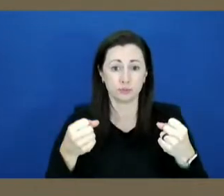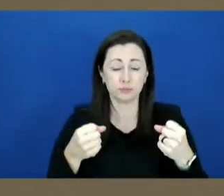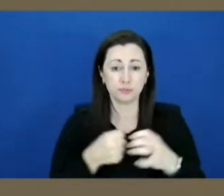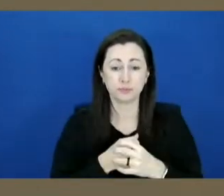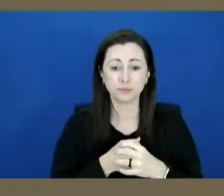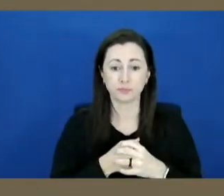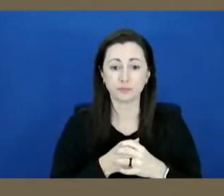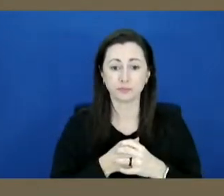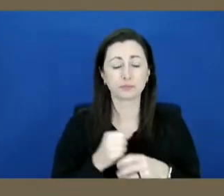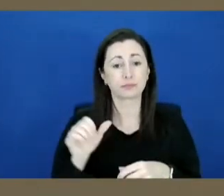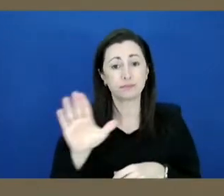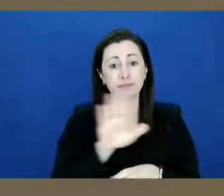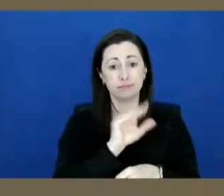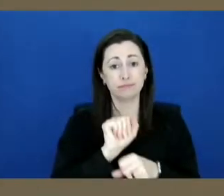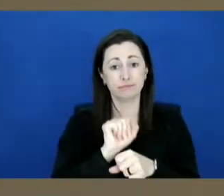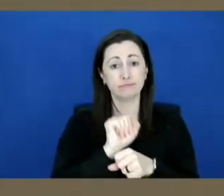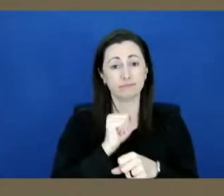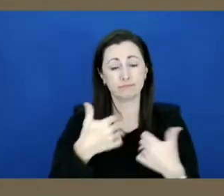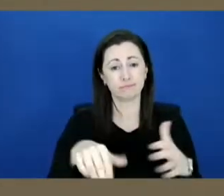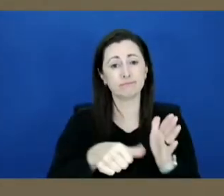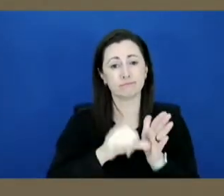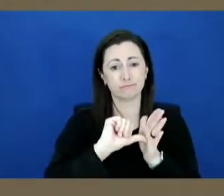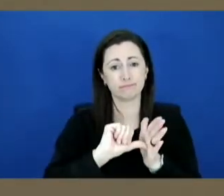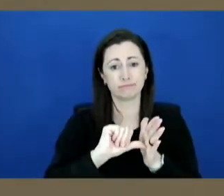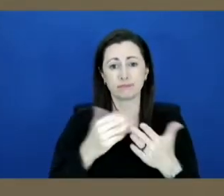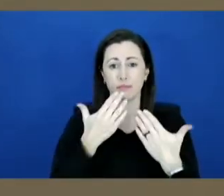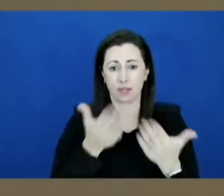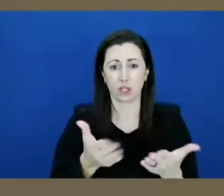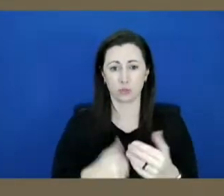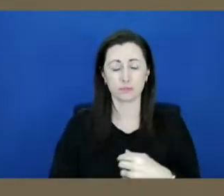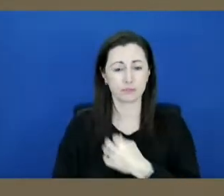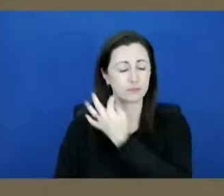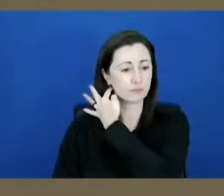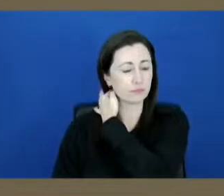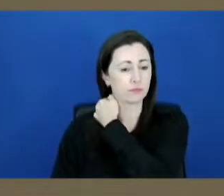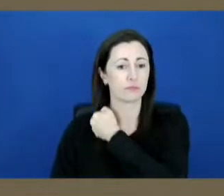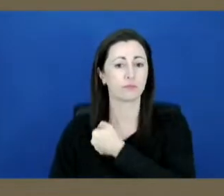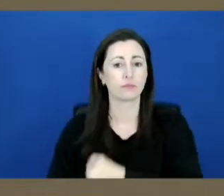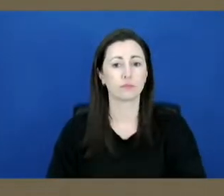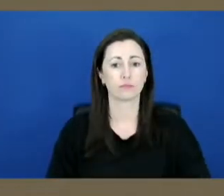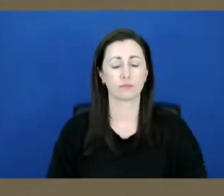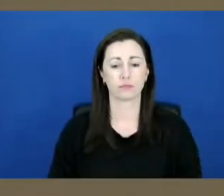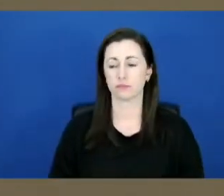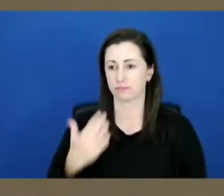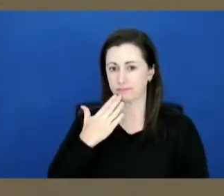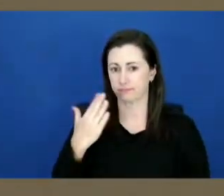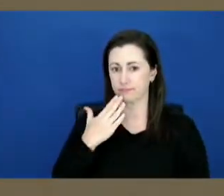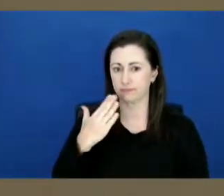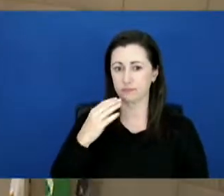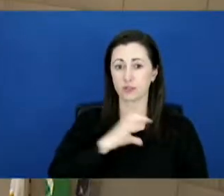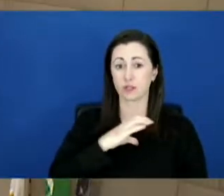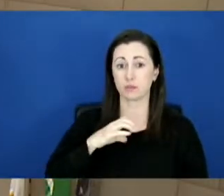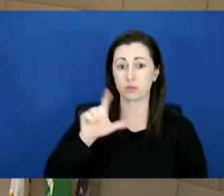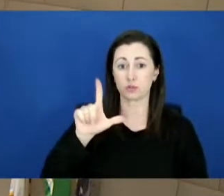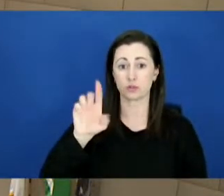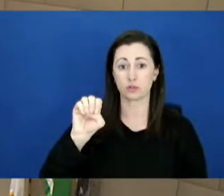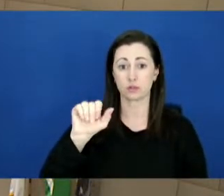AWAY BY Y'ALL'S COURAGE. AND JUST, YOU KNOW, THE WORK THAT YOU DO.